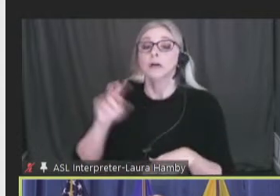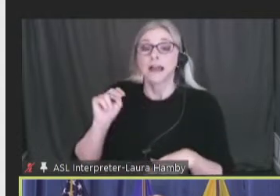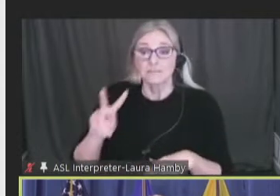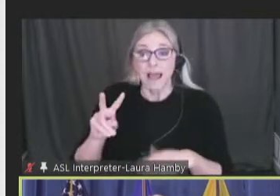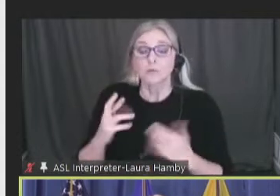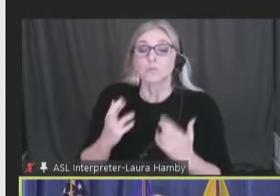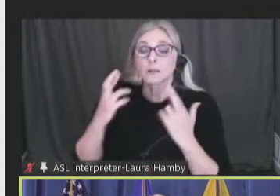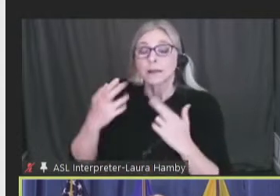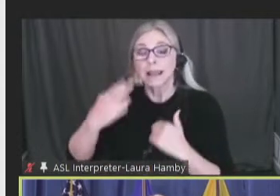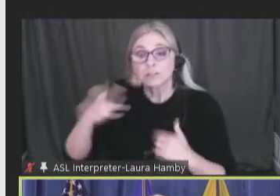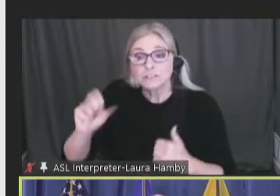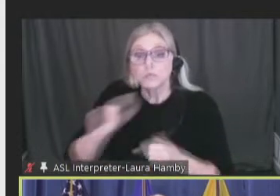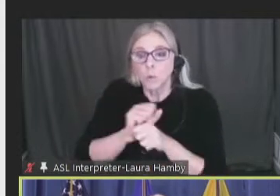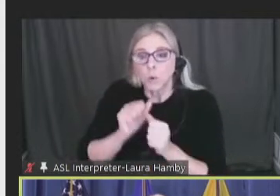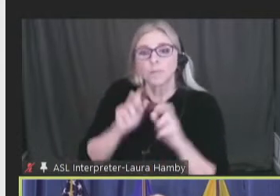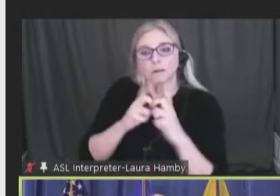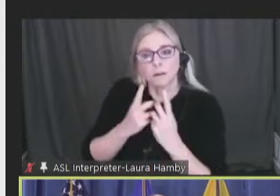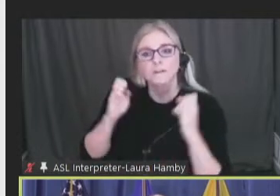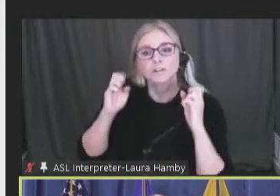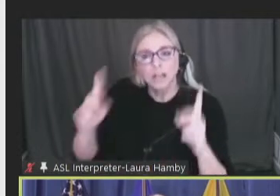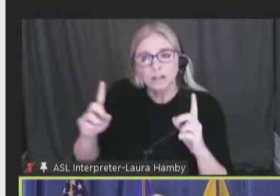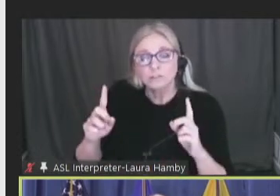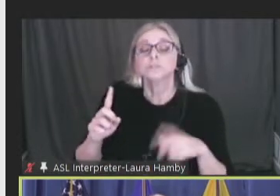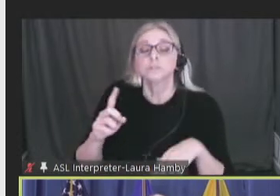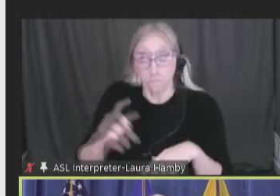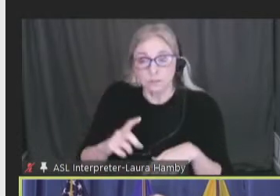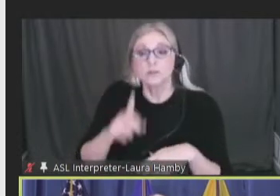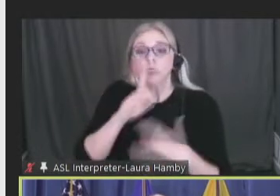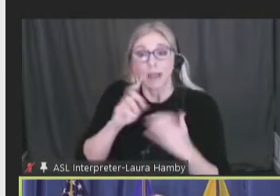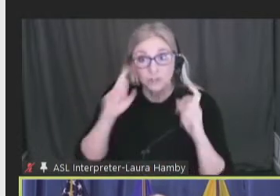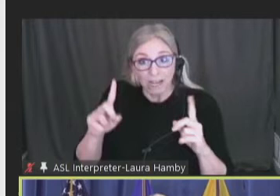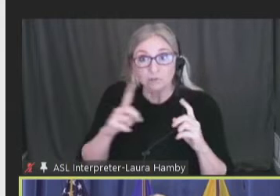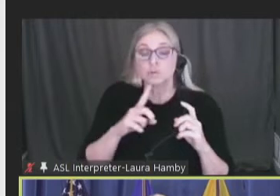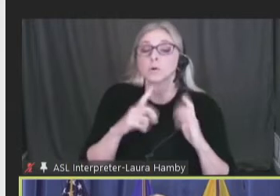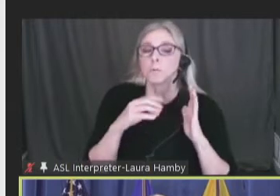HHS work with the Department of Education to add educational modules to health and science